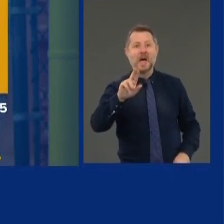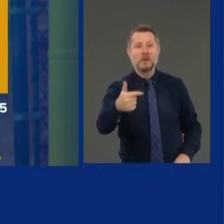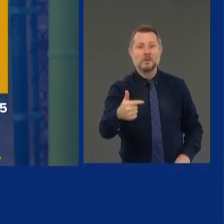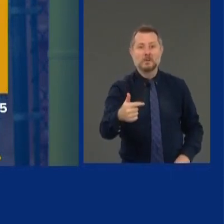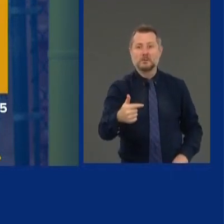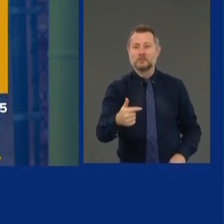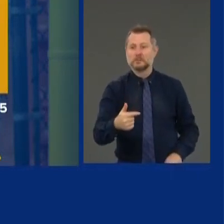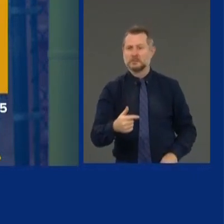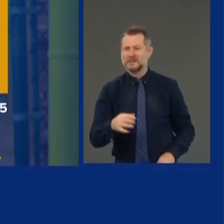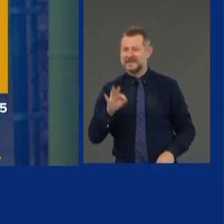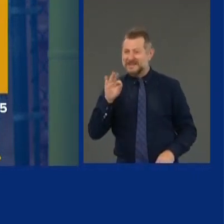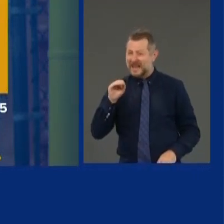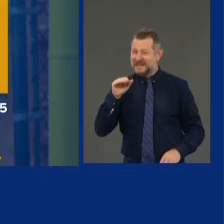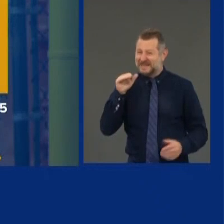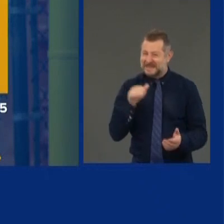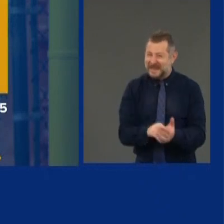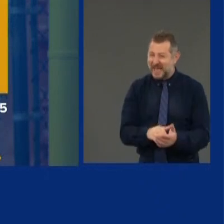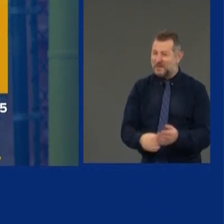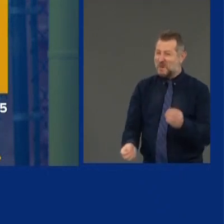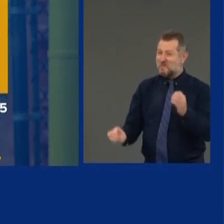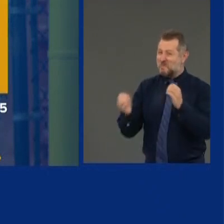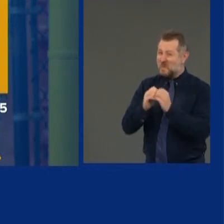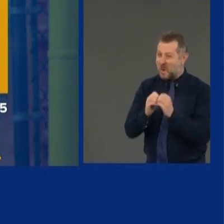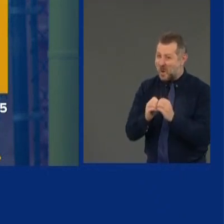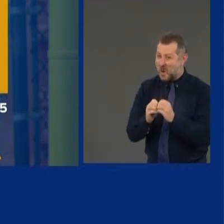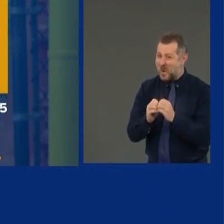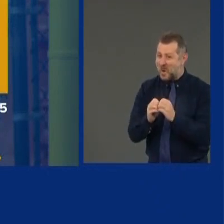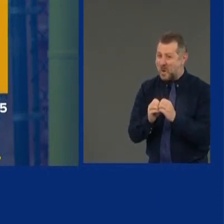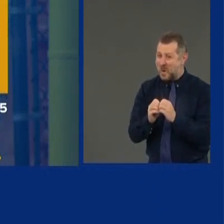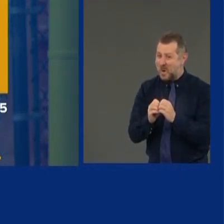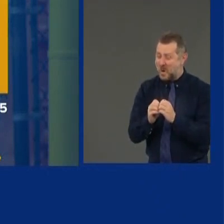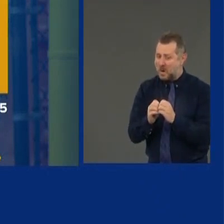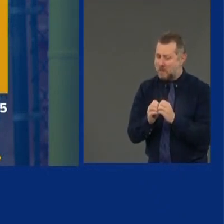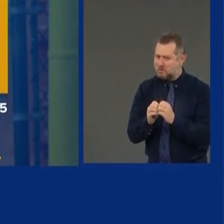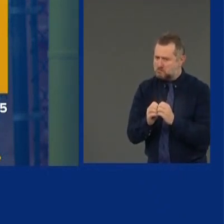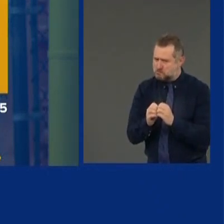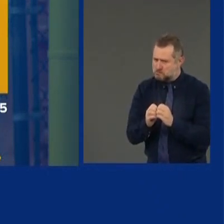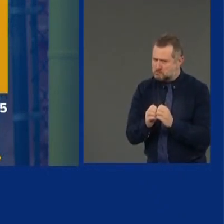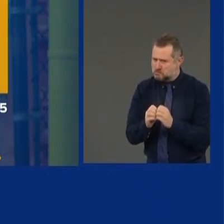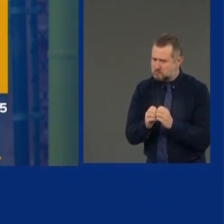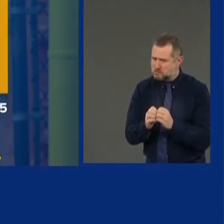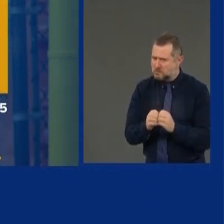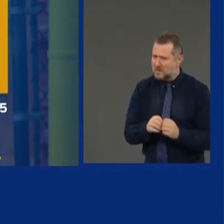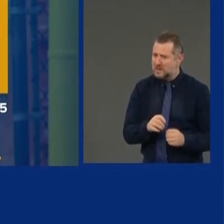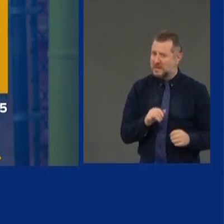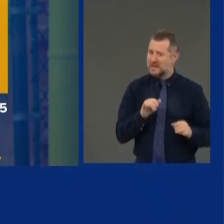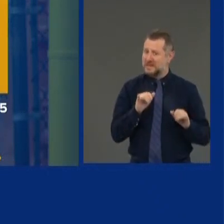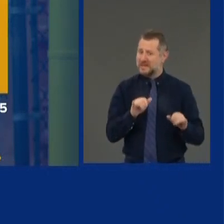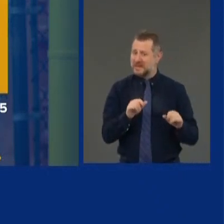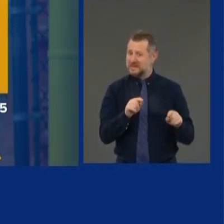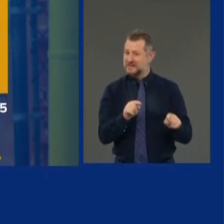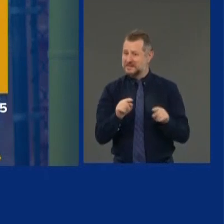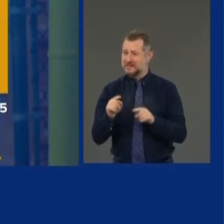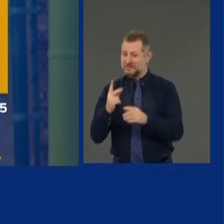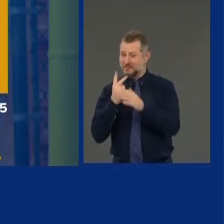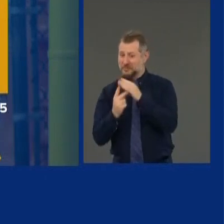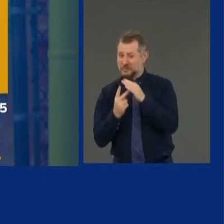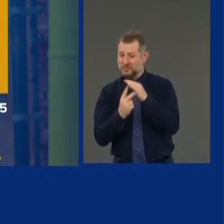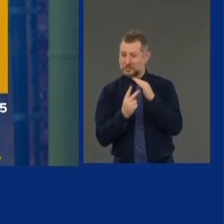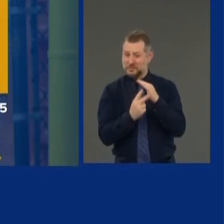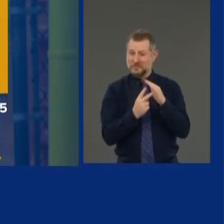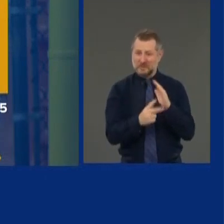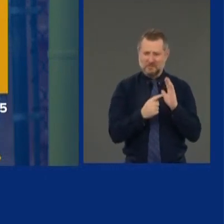DIE BY AUGUST.